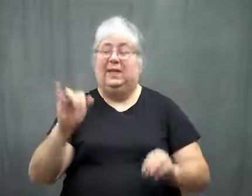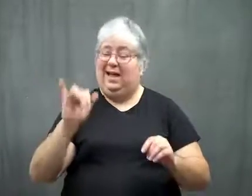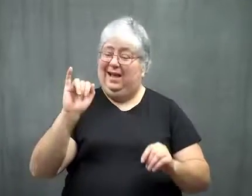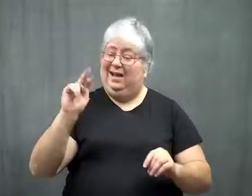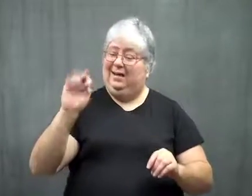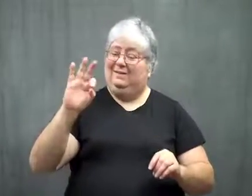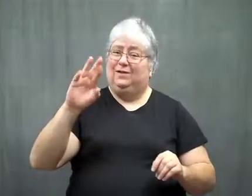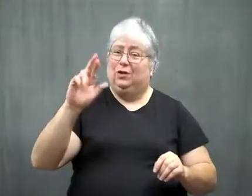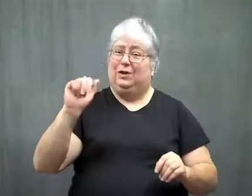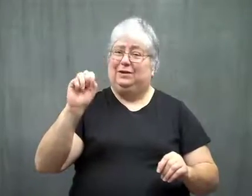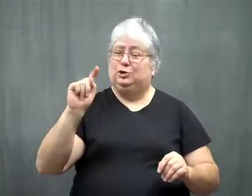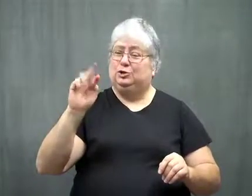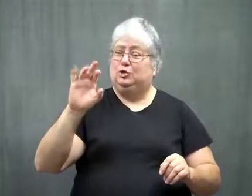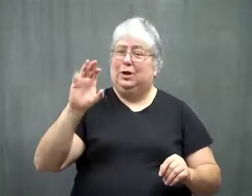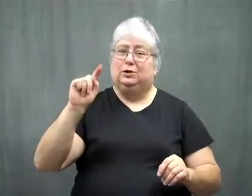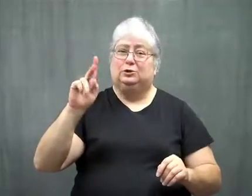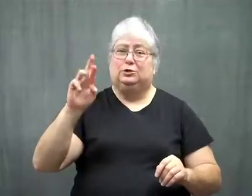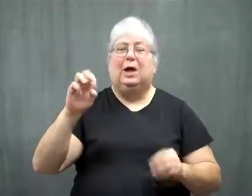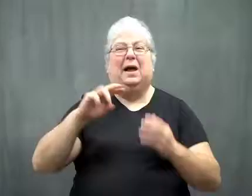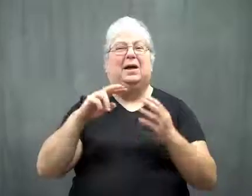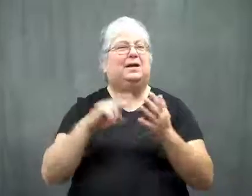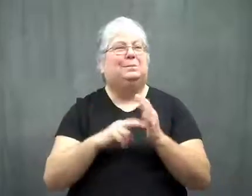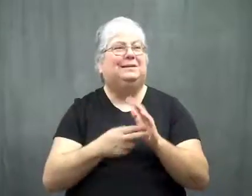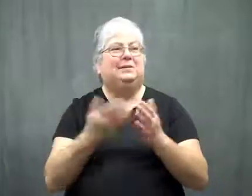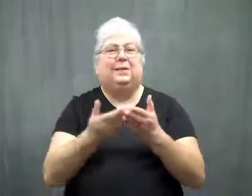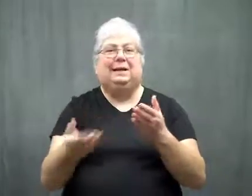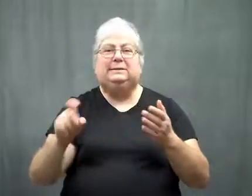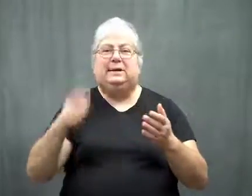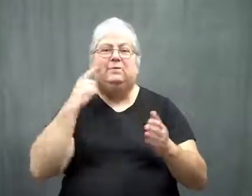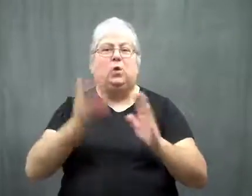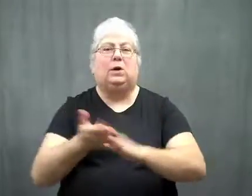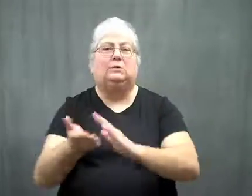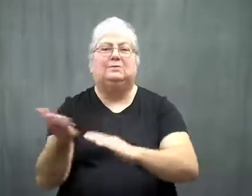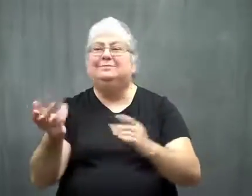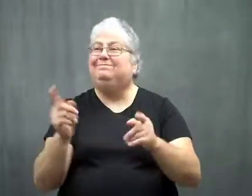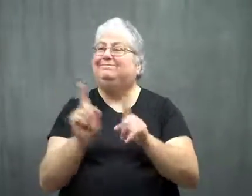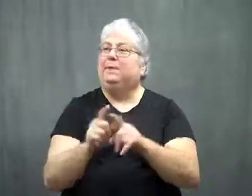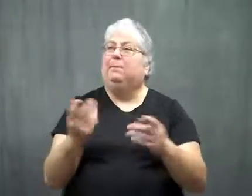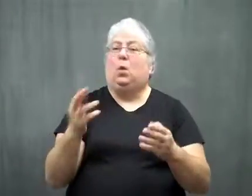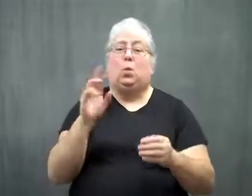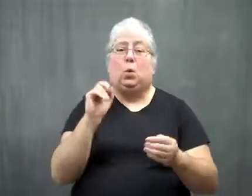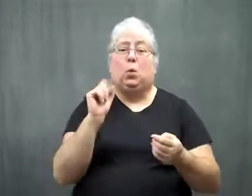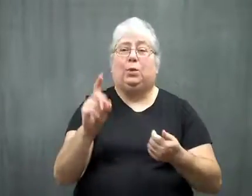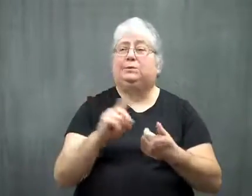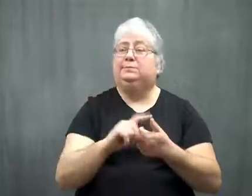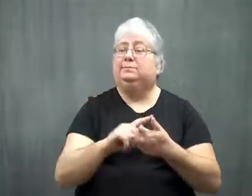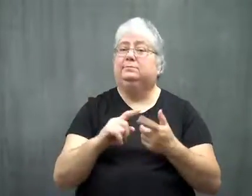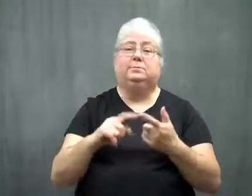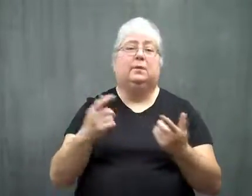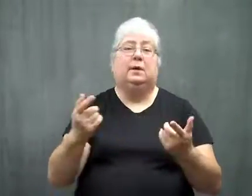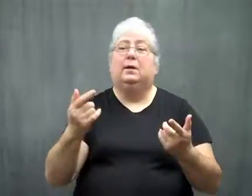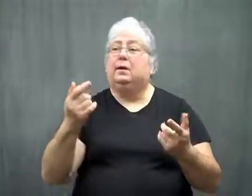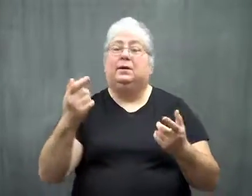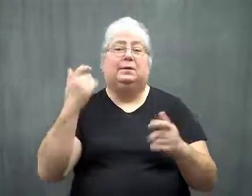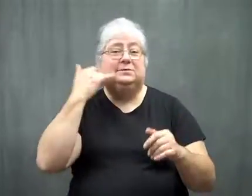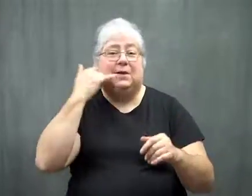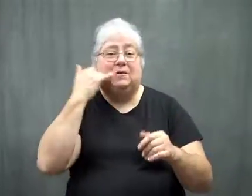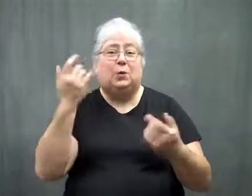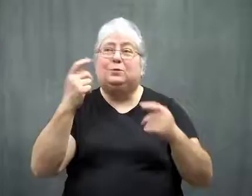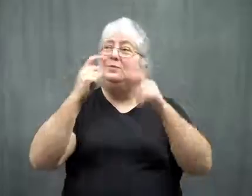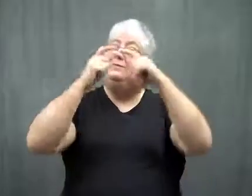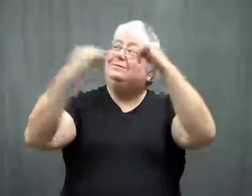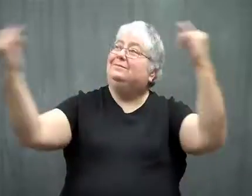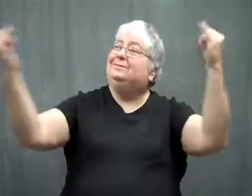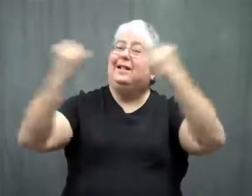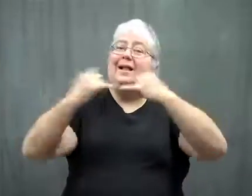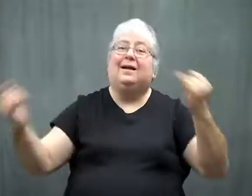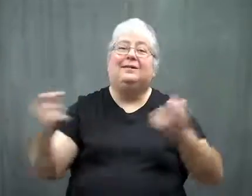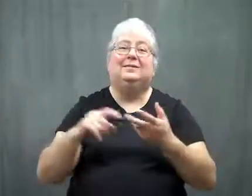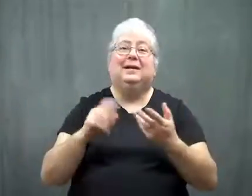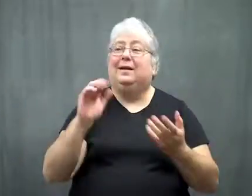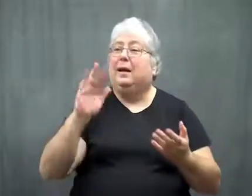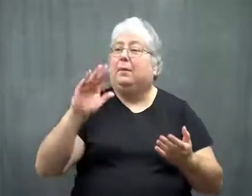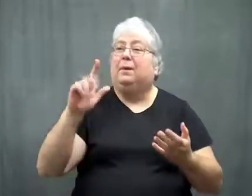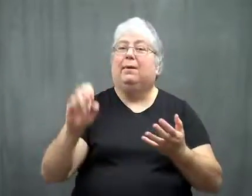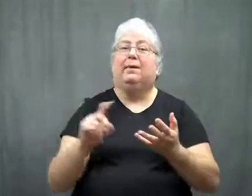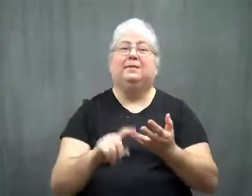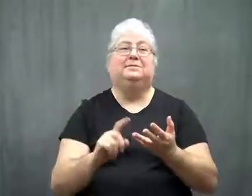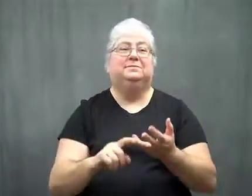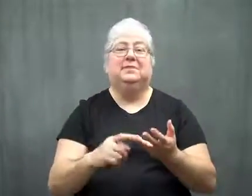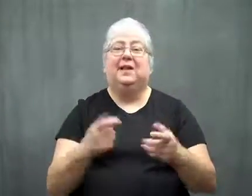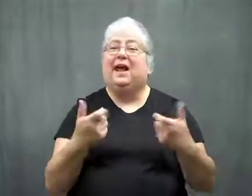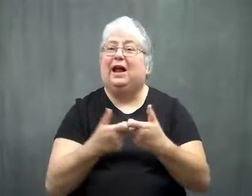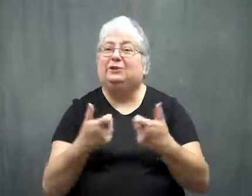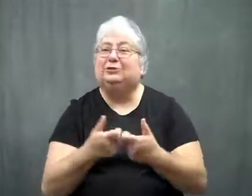Infrastructure refers to whatever keeps things running, such as roads, phone lines,